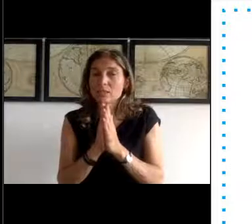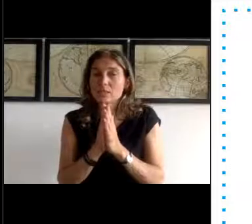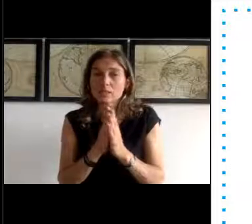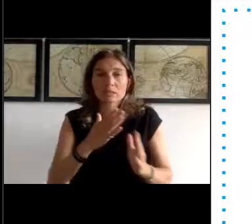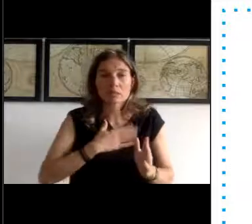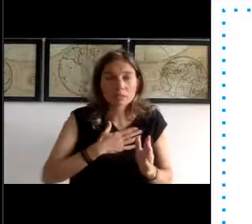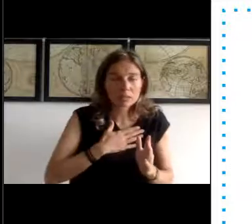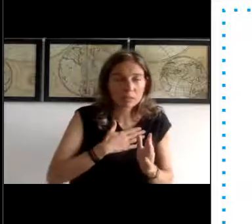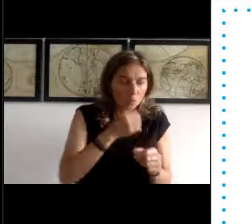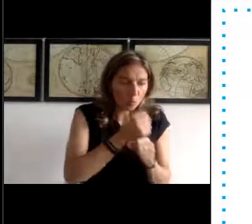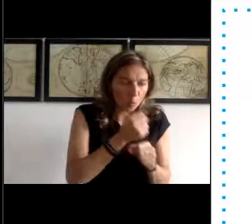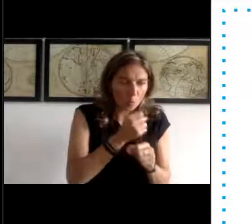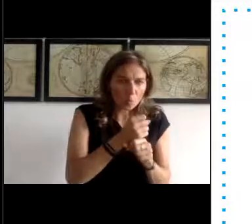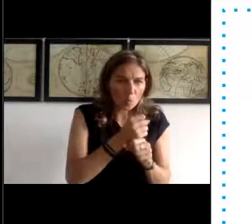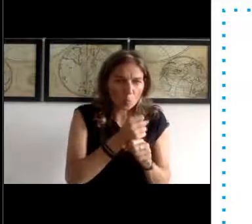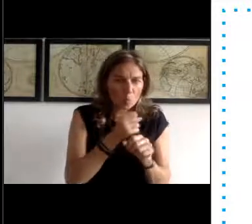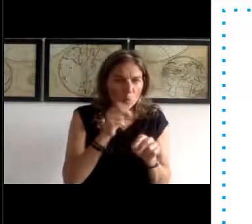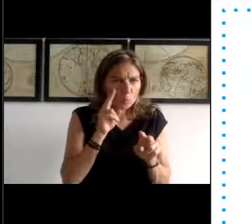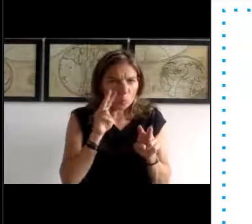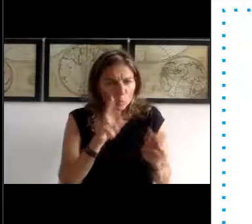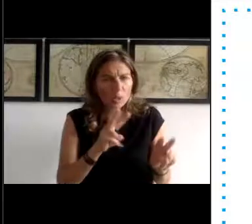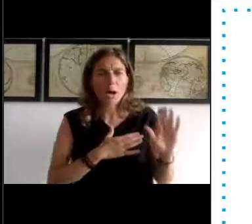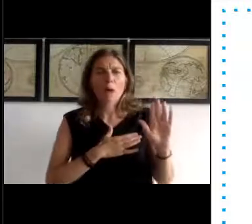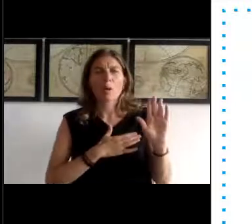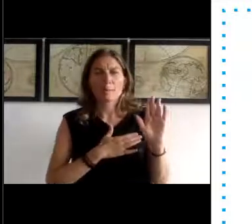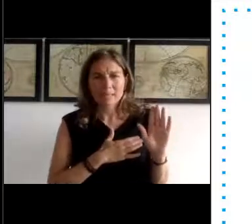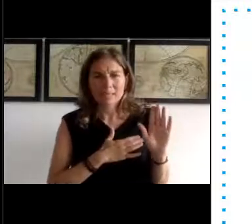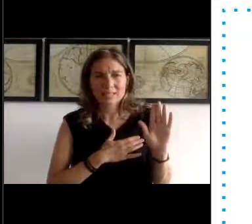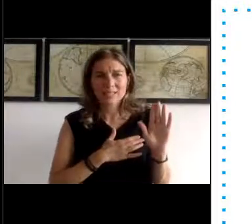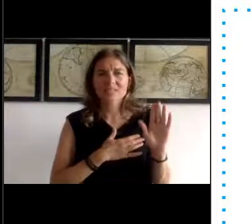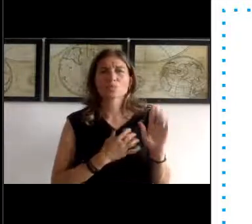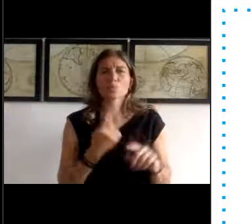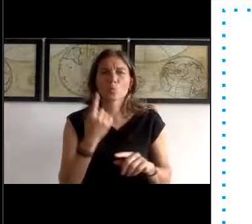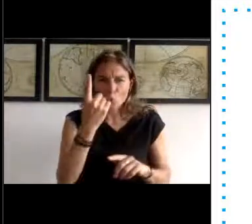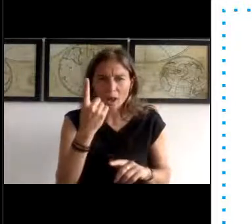because many organisations are common as well as the implement instructions,